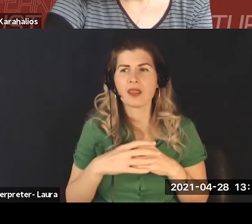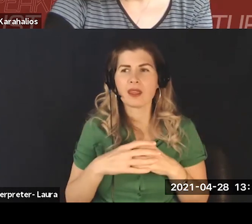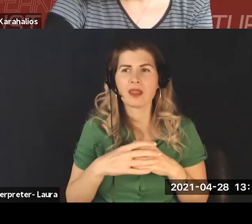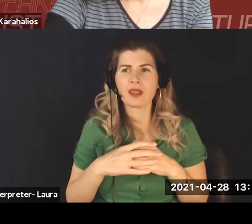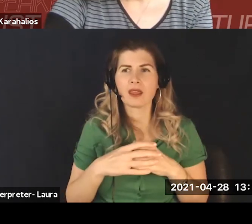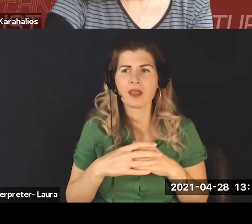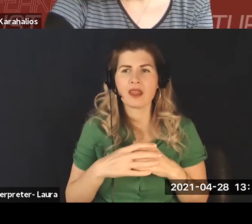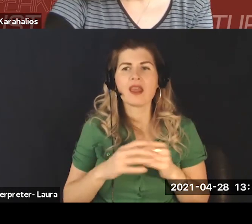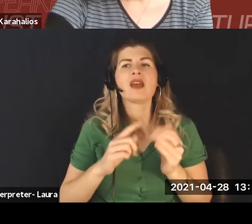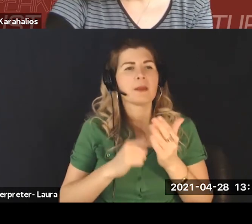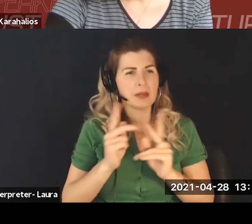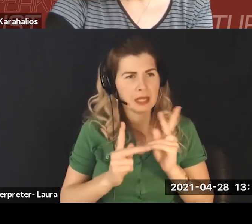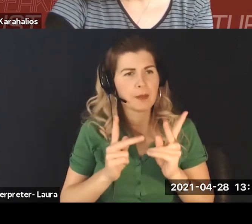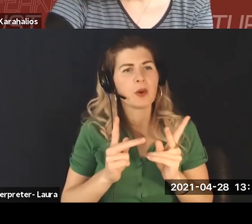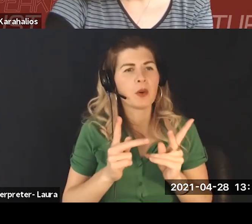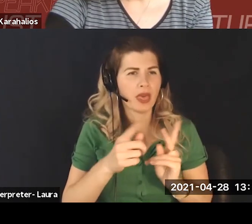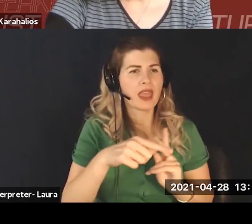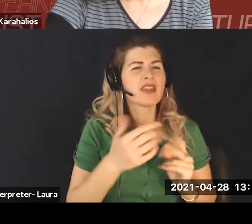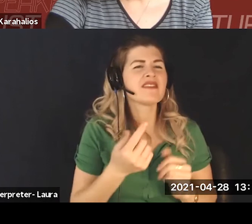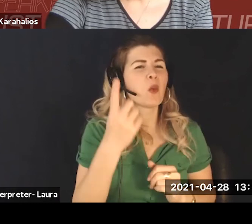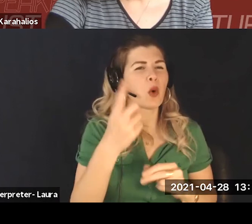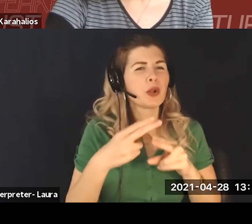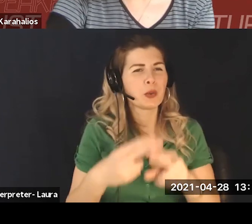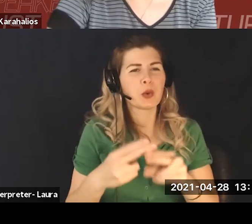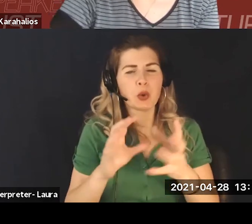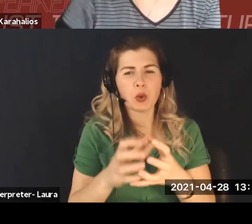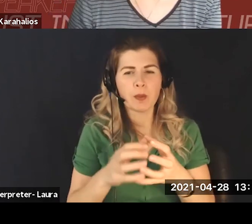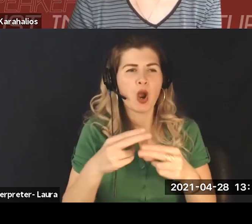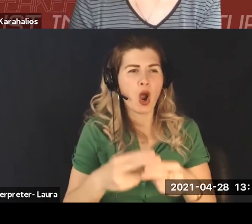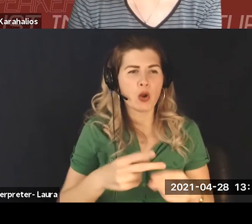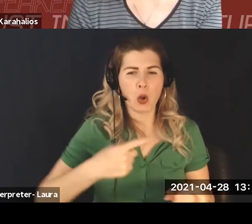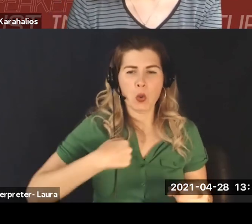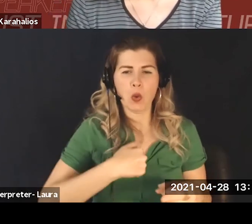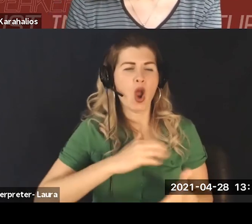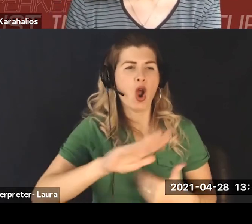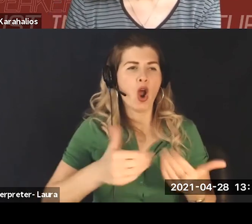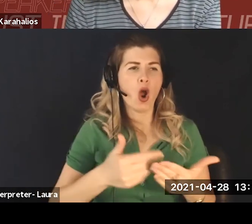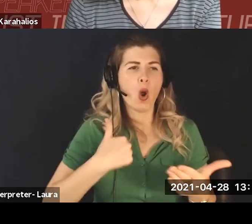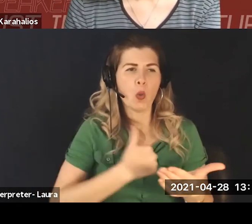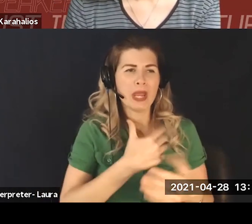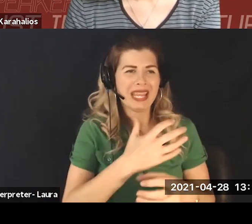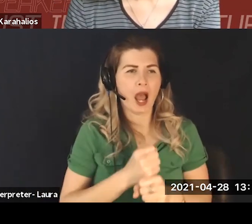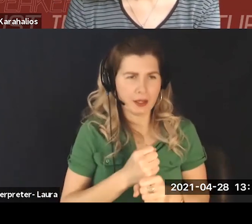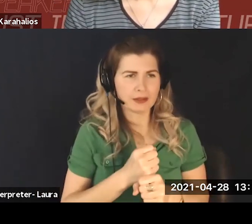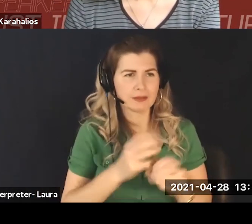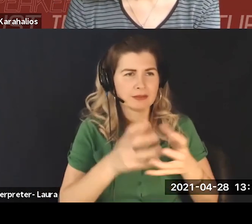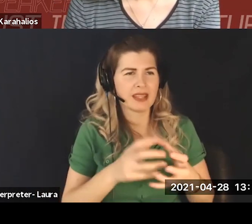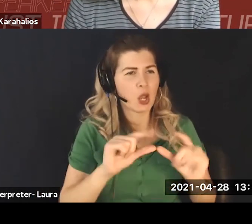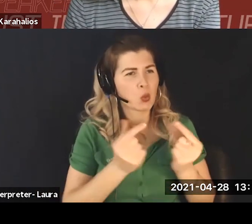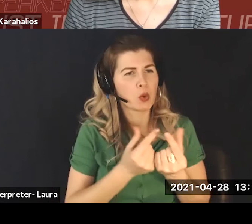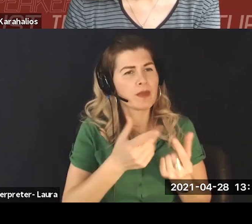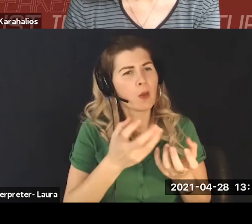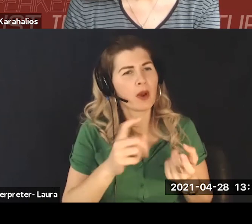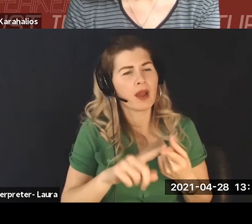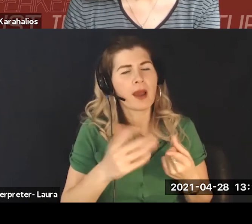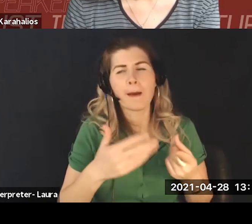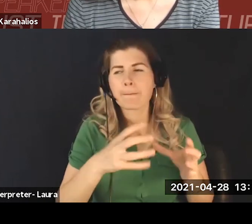were like pointing to where work is needed to create real safety so there's a mutual aid group called we all we got that got built in San Diego in response to the pandemic.